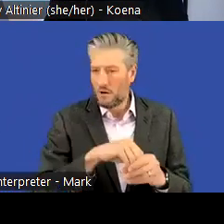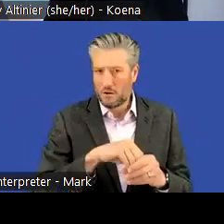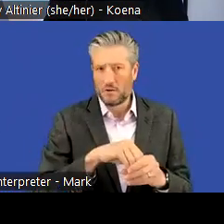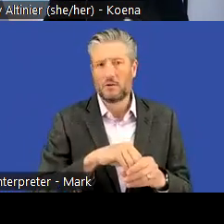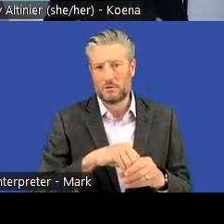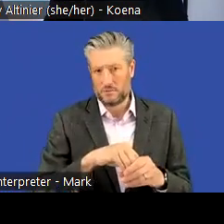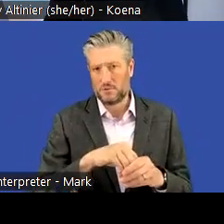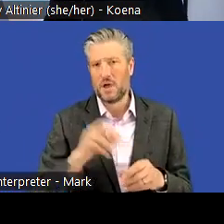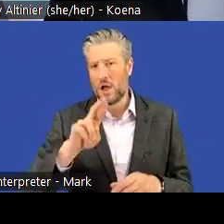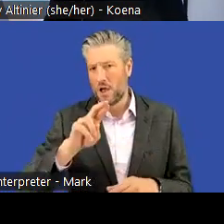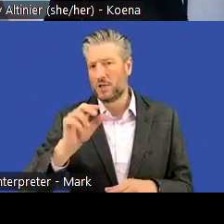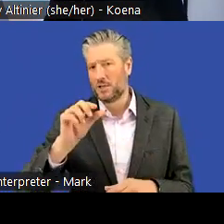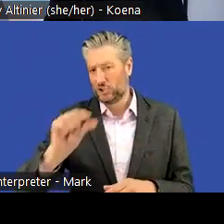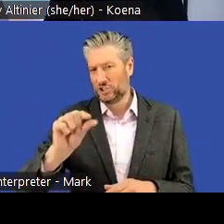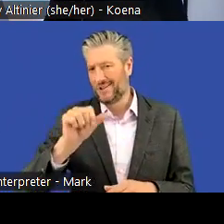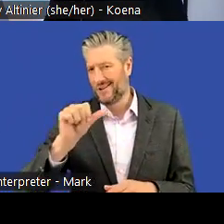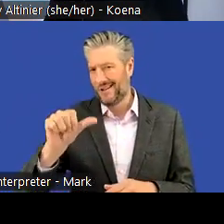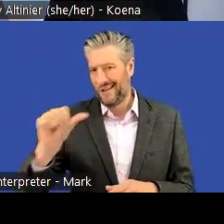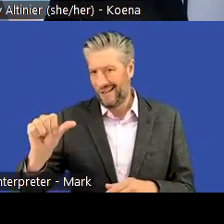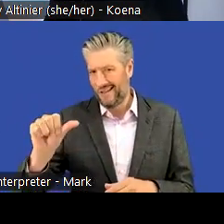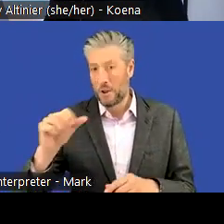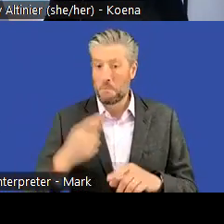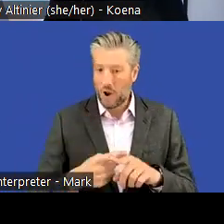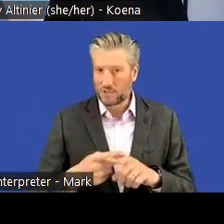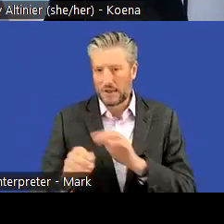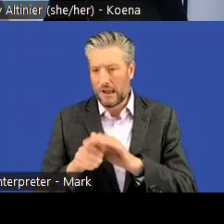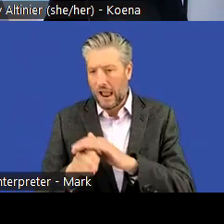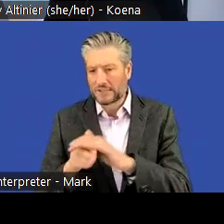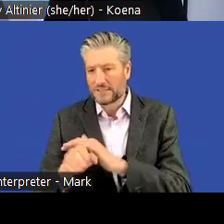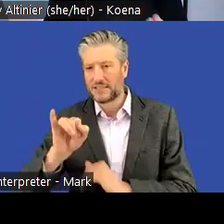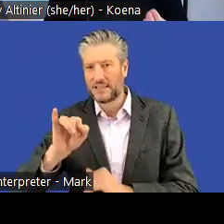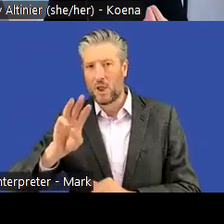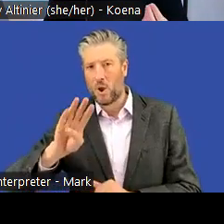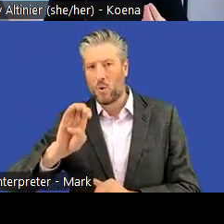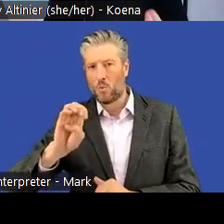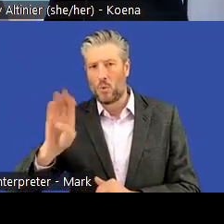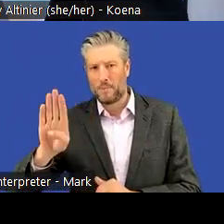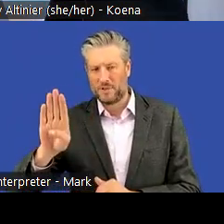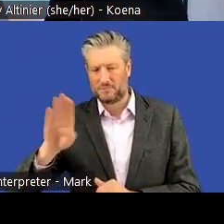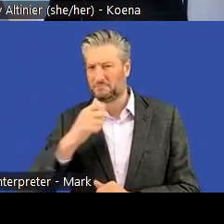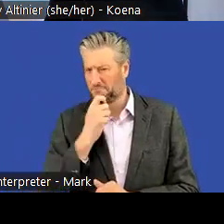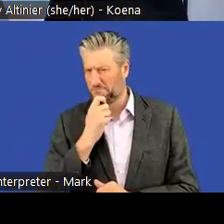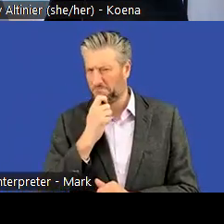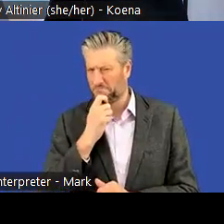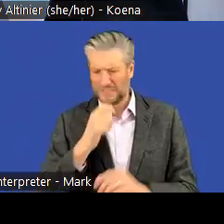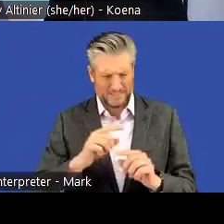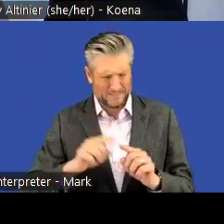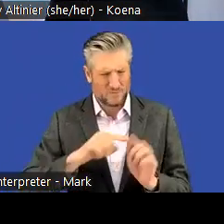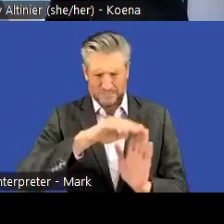So we have a lot of standards and no implementation. So it was a bit confusing for users.